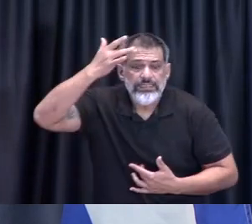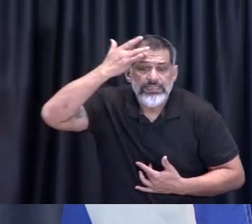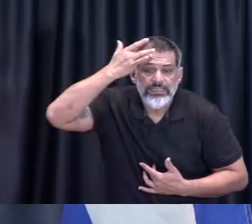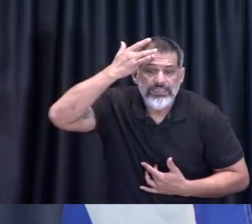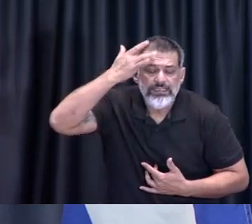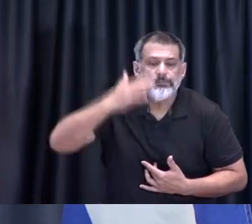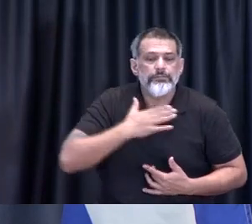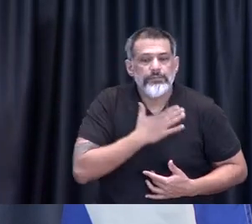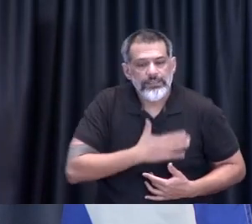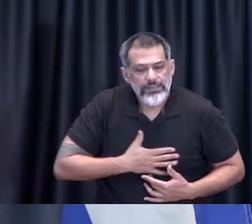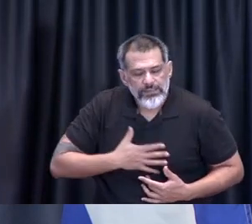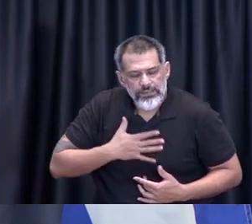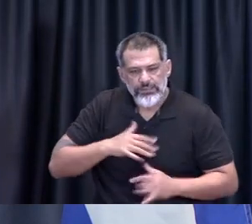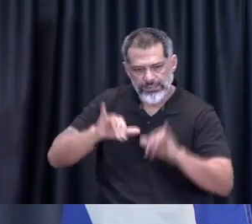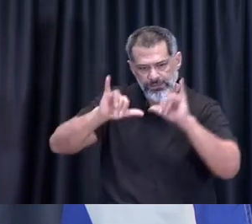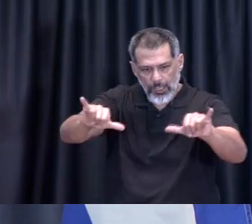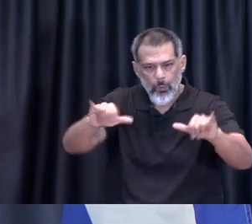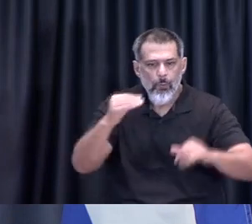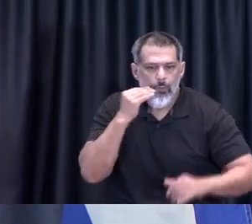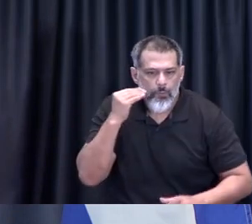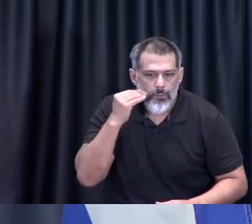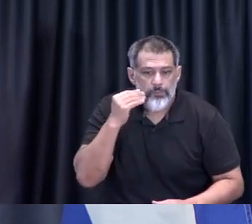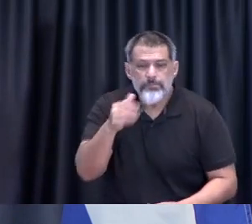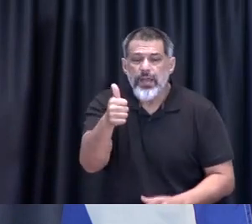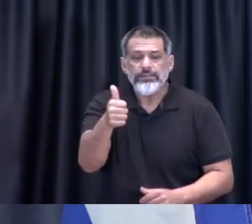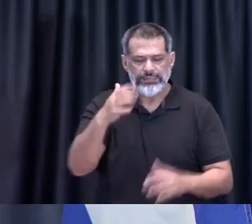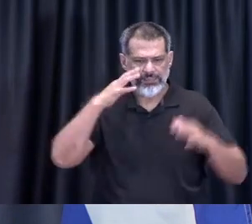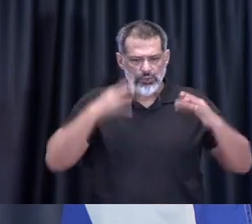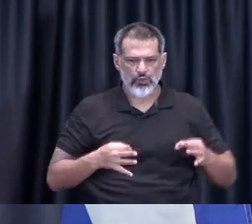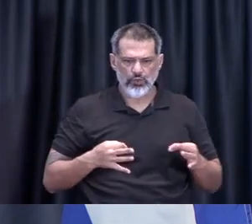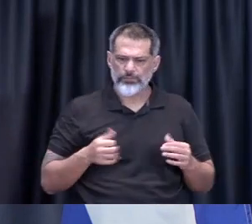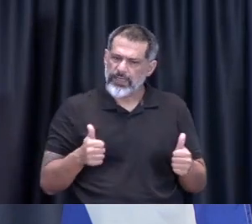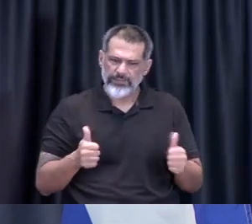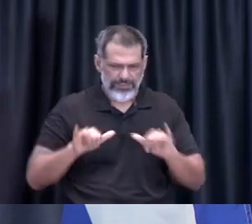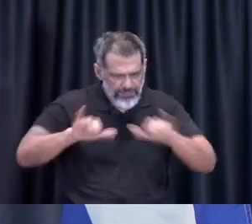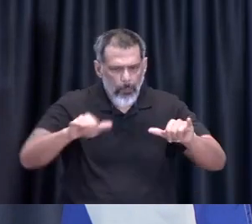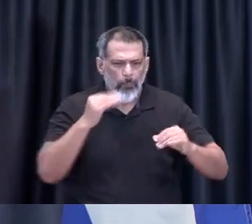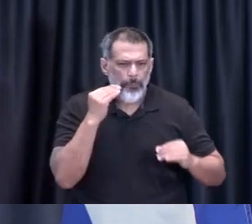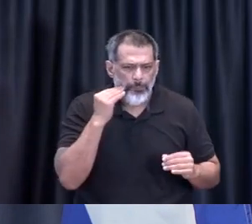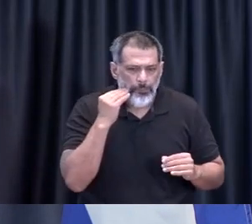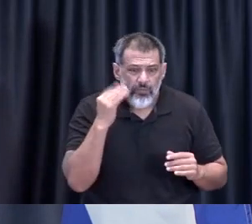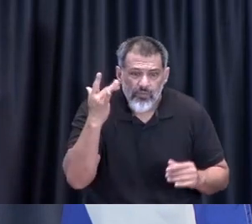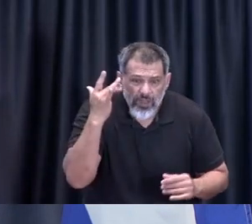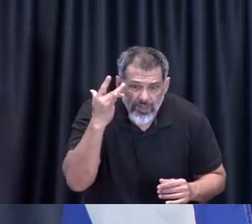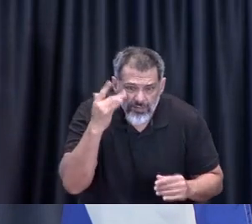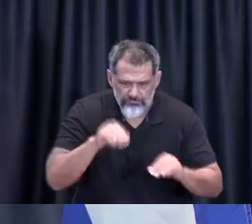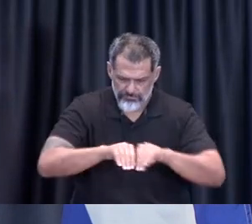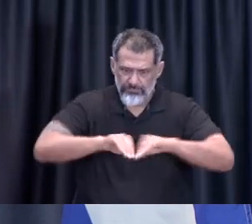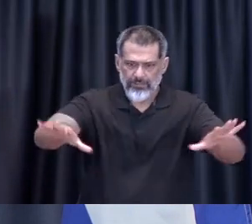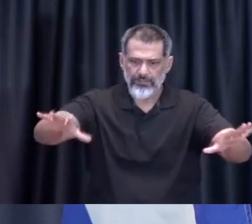It is the best thing that can be done in terms of reducing transmission, particularly where we know